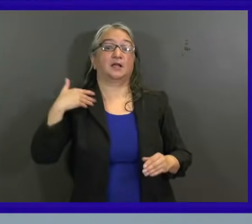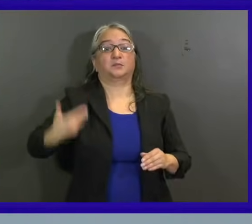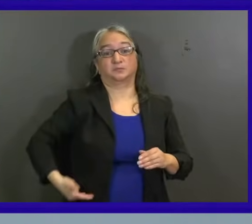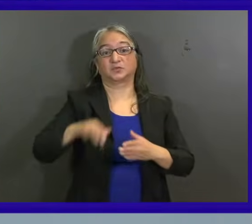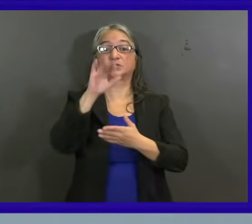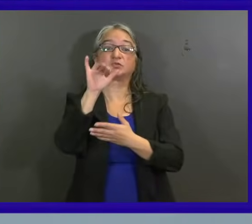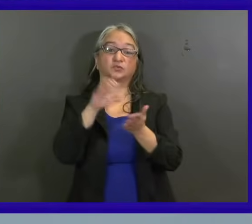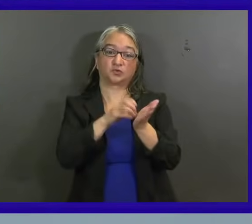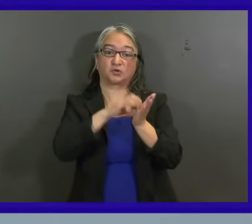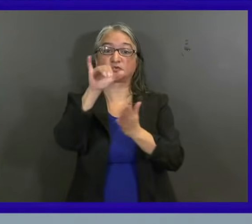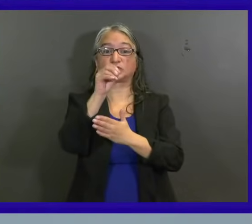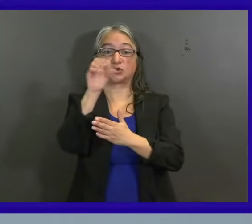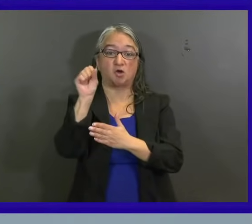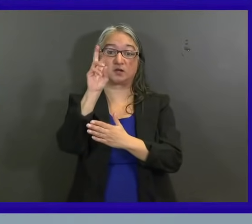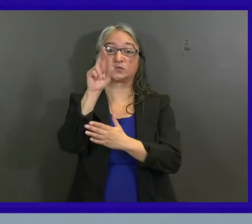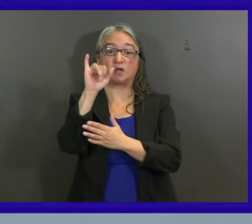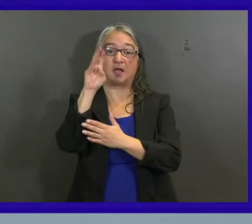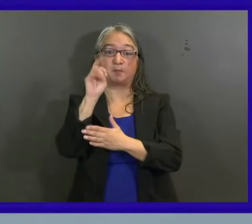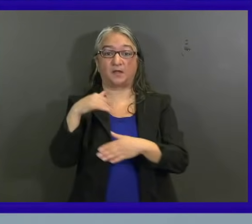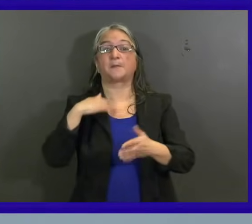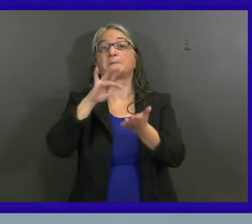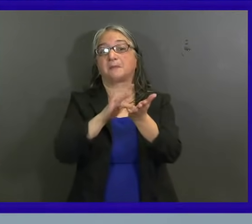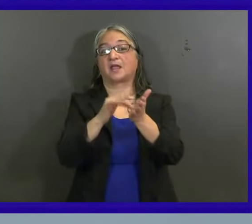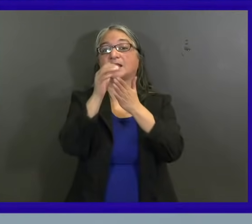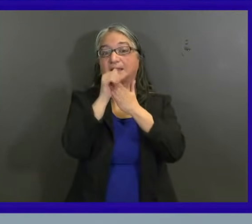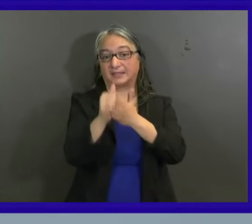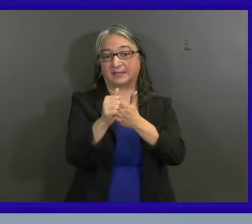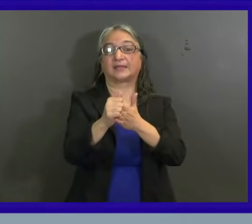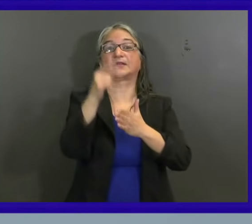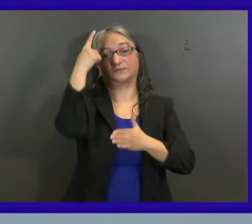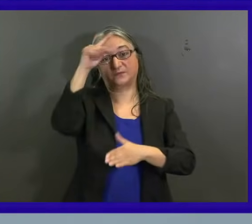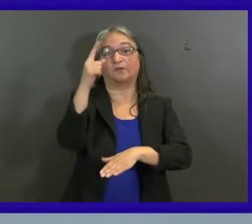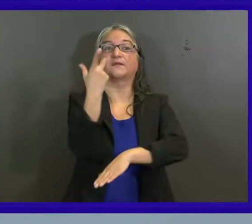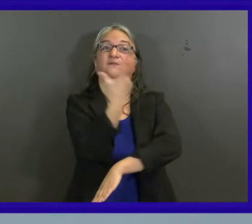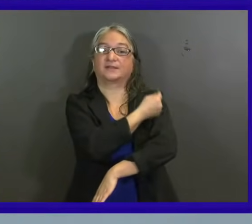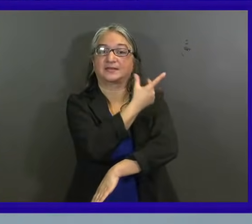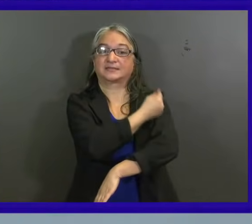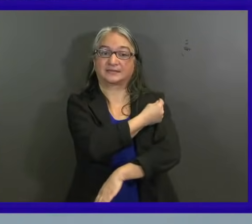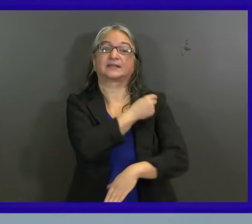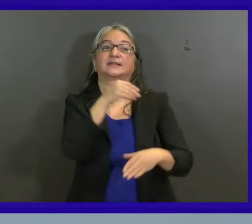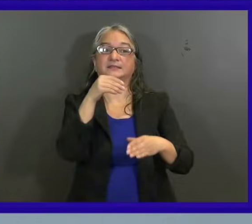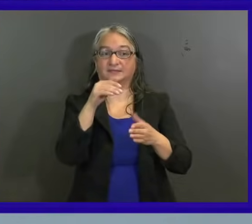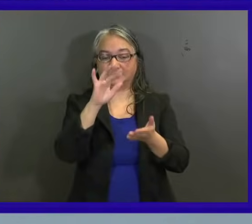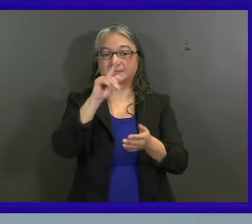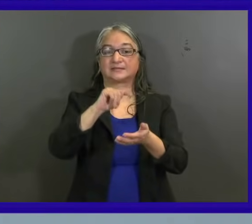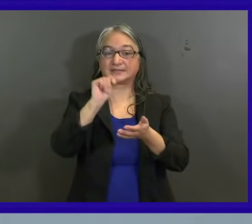vaccine implementation task force i'd like to speak today about the importance of immunization